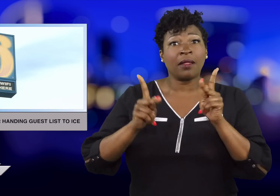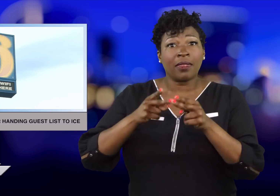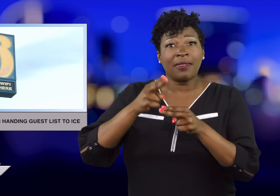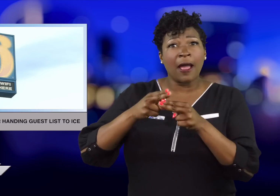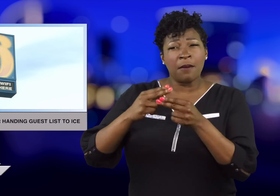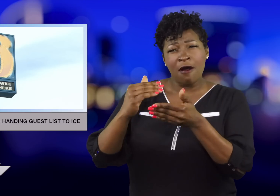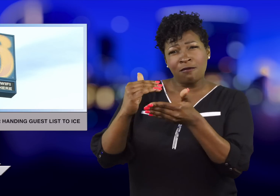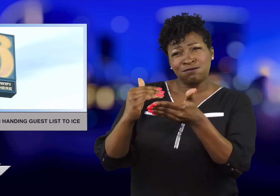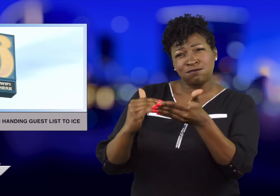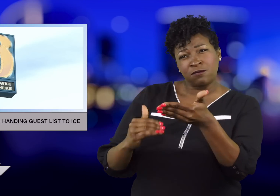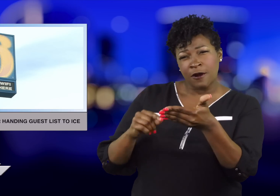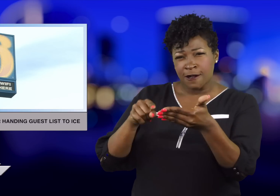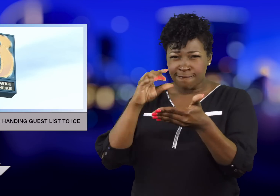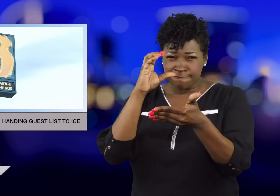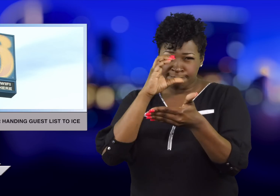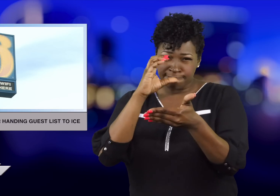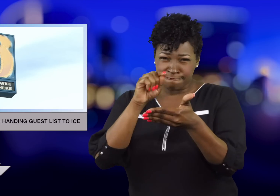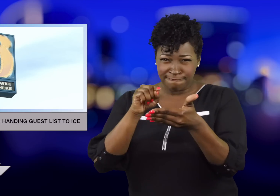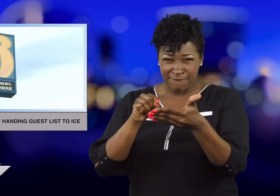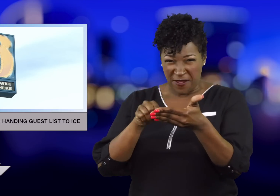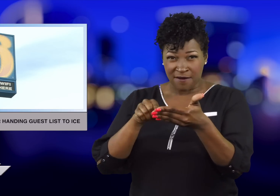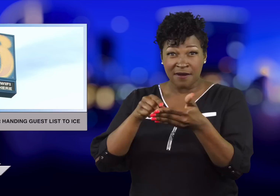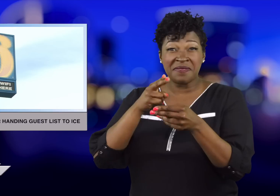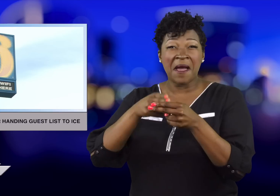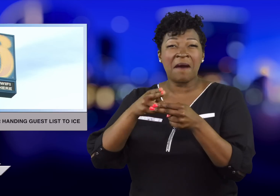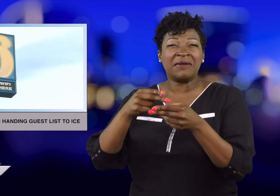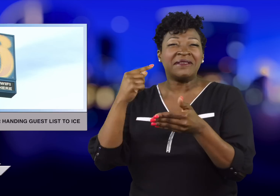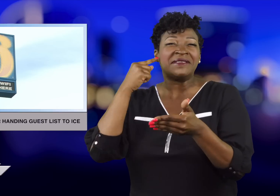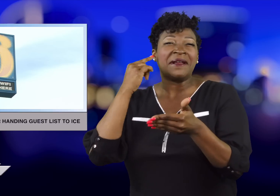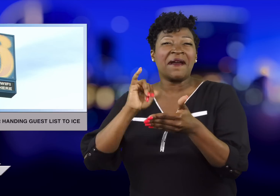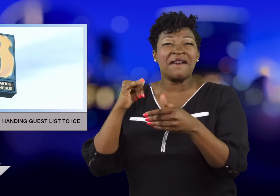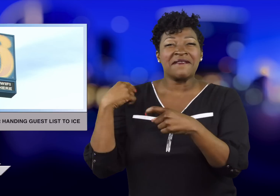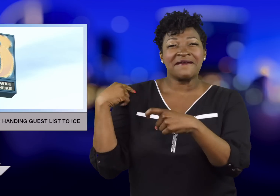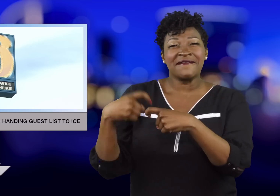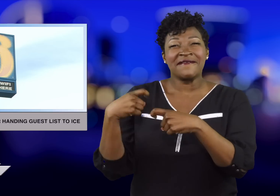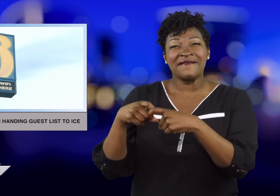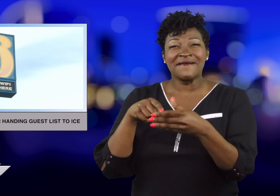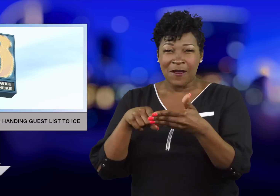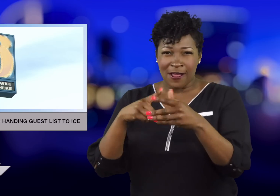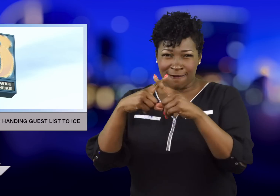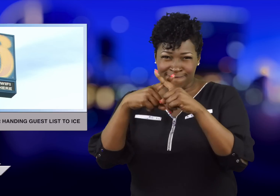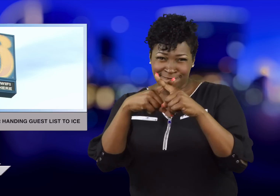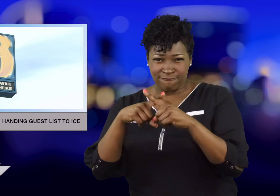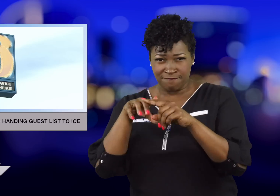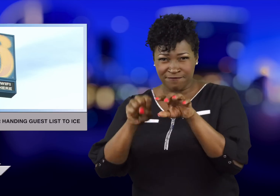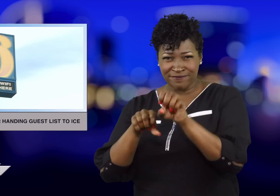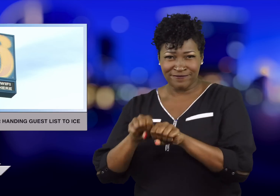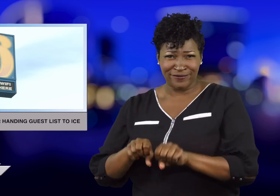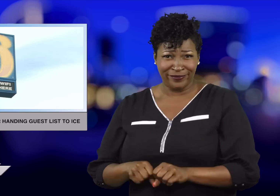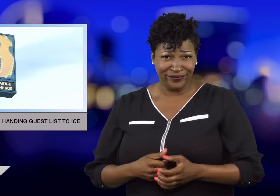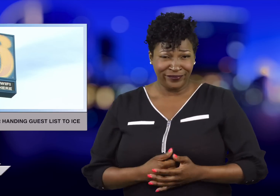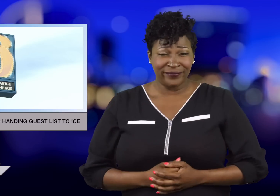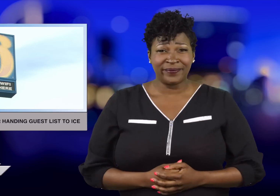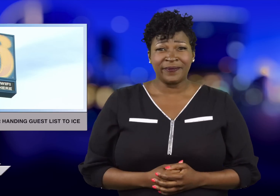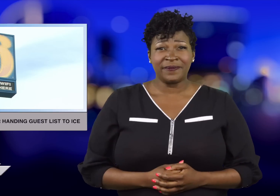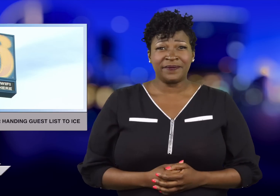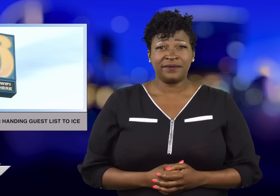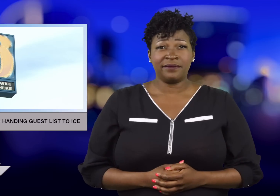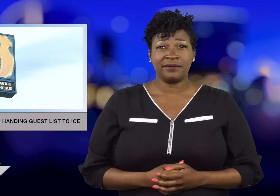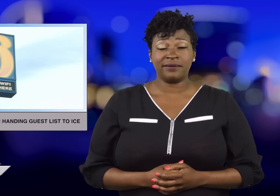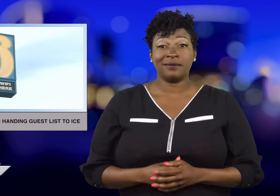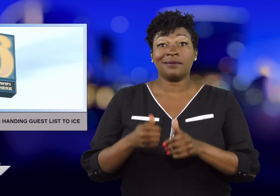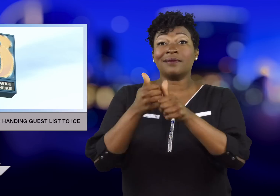guest with Latino sounding names.